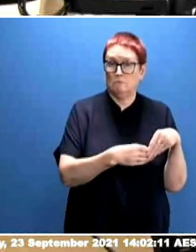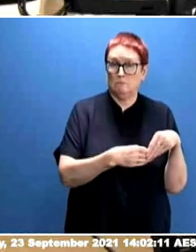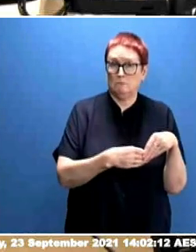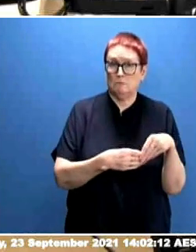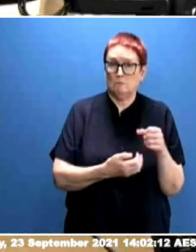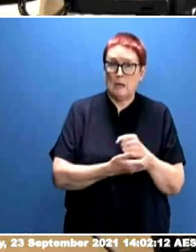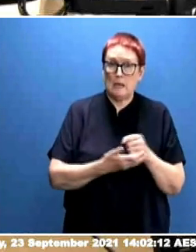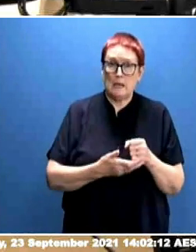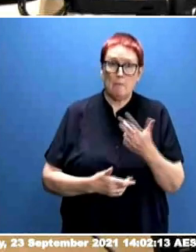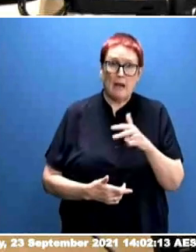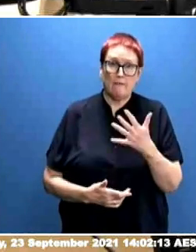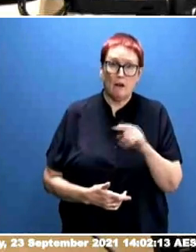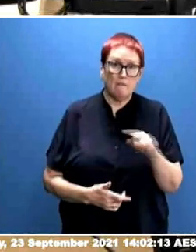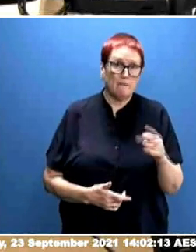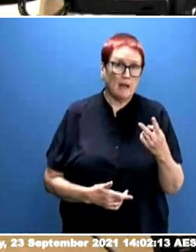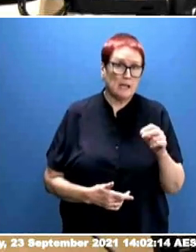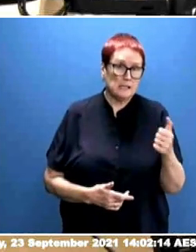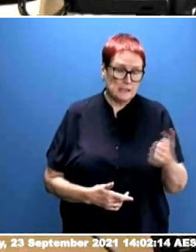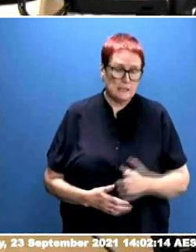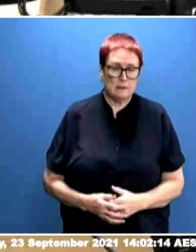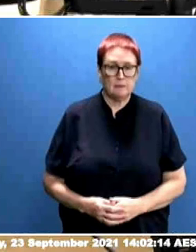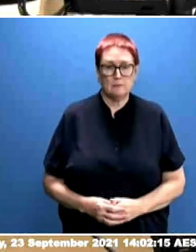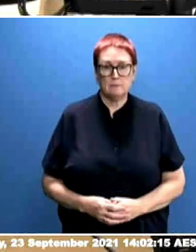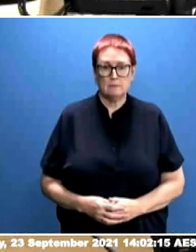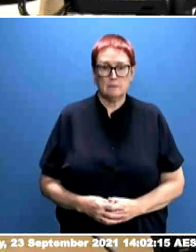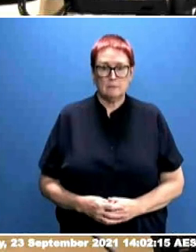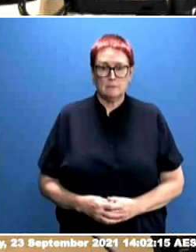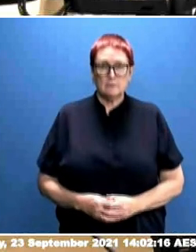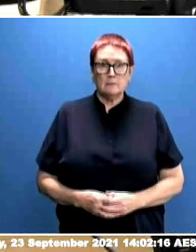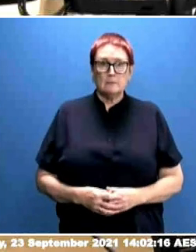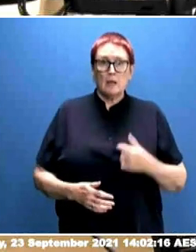85 and 86 of the Tender Bundle Part C, I tender those and ask they be